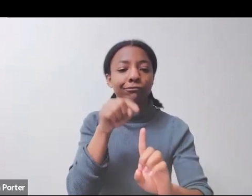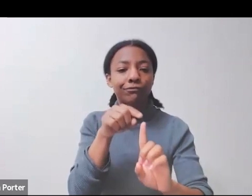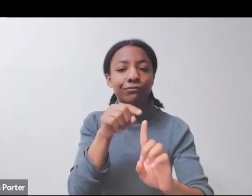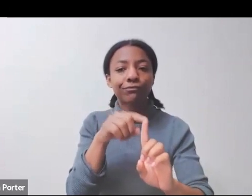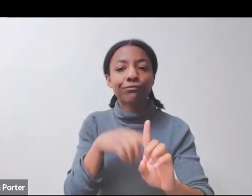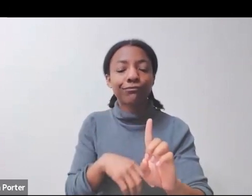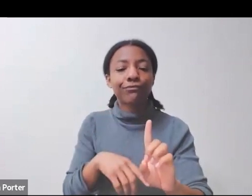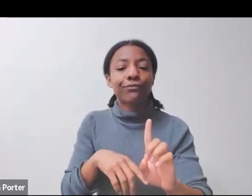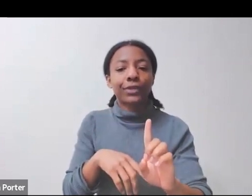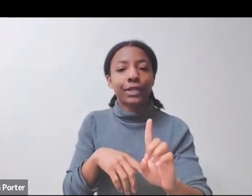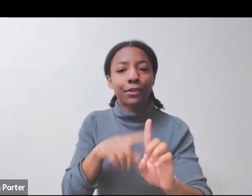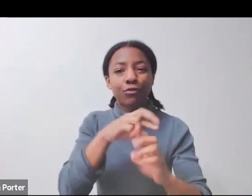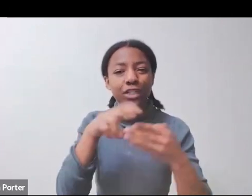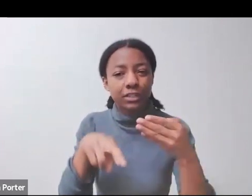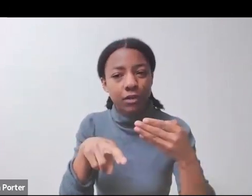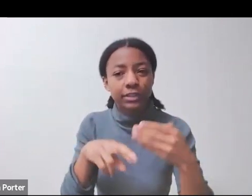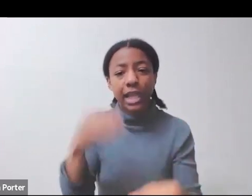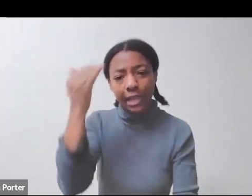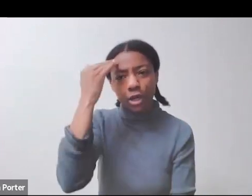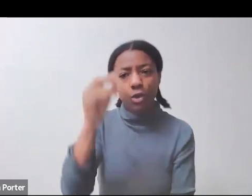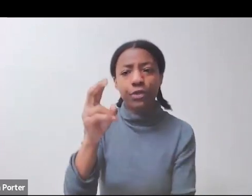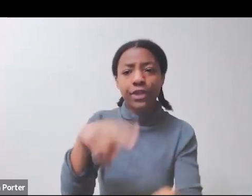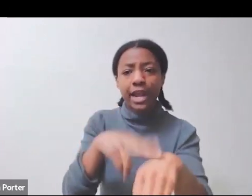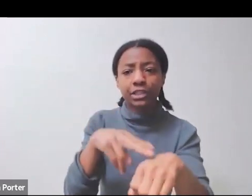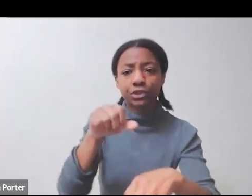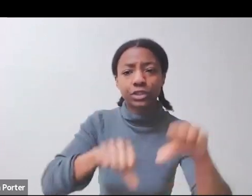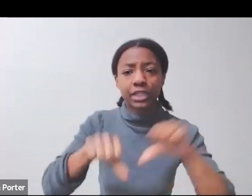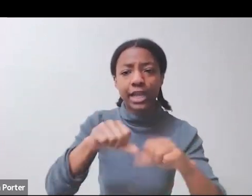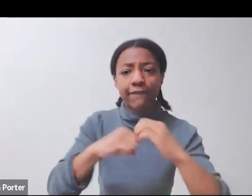by the National Science Foundation to think about, to bring together the advanced grants.